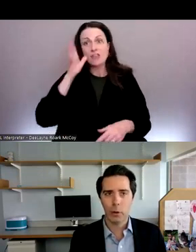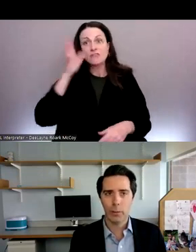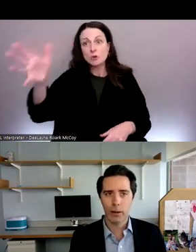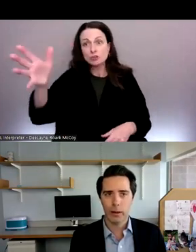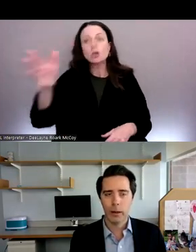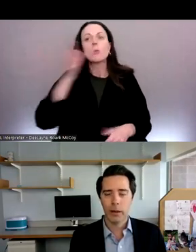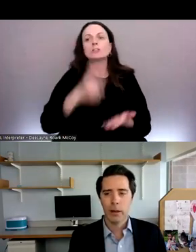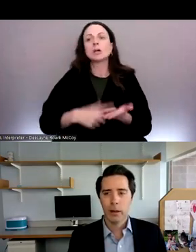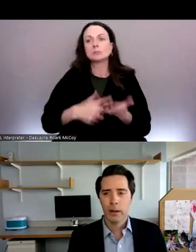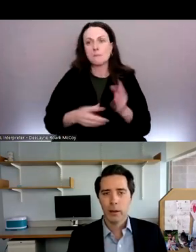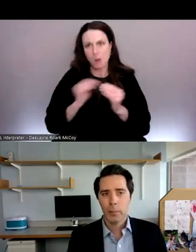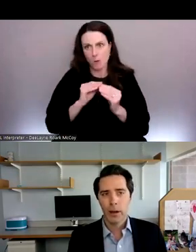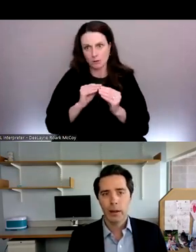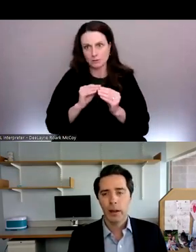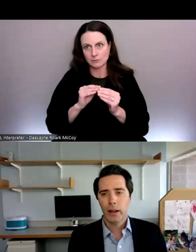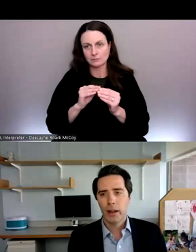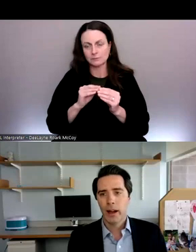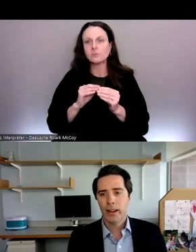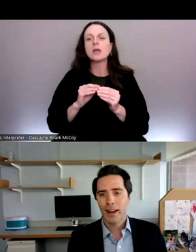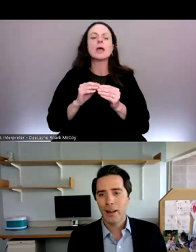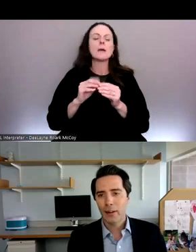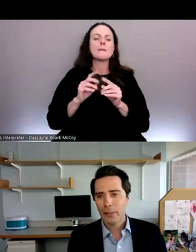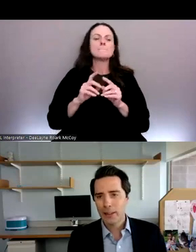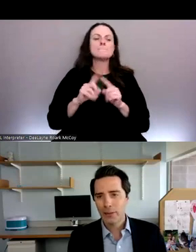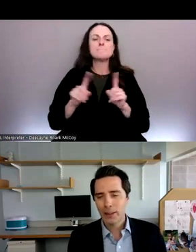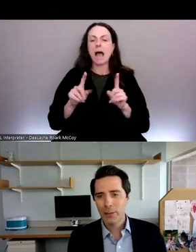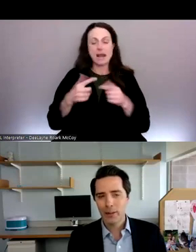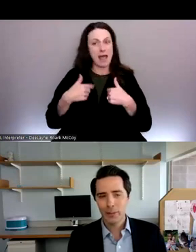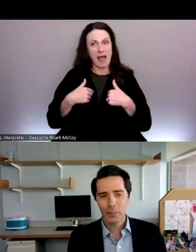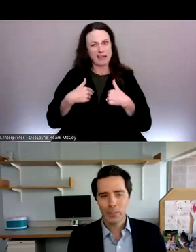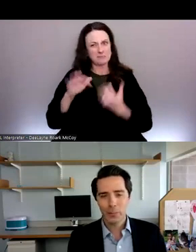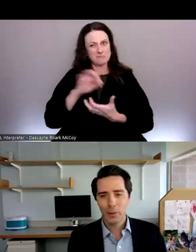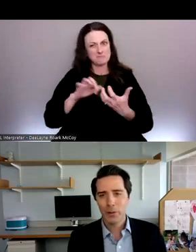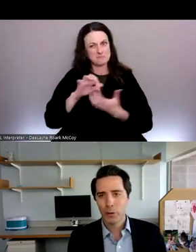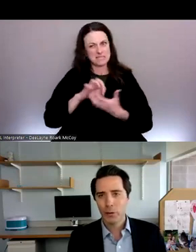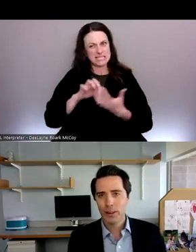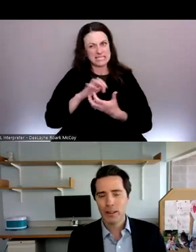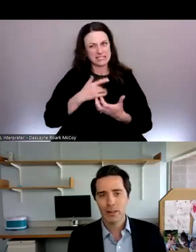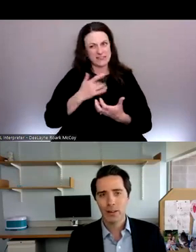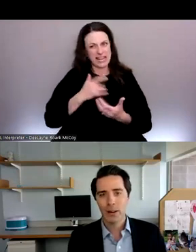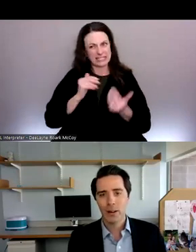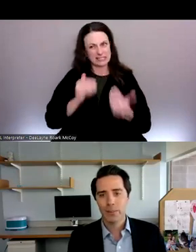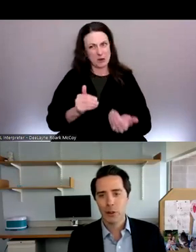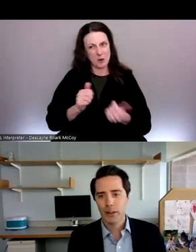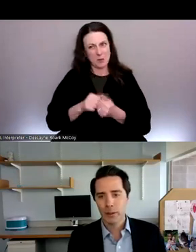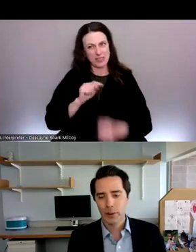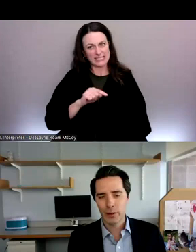talk more about it but I I have very mixed feelings about